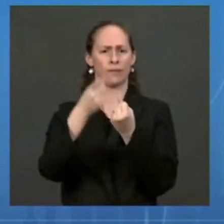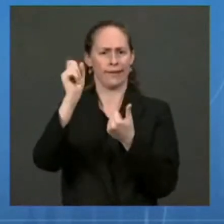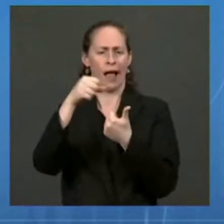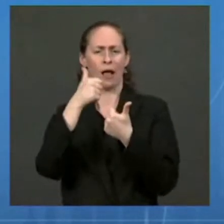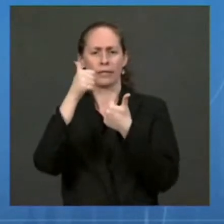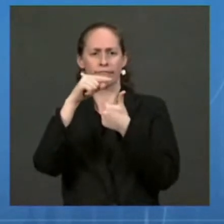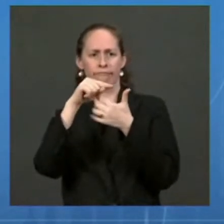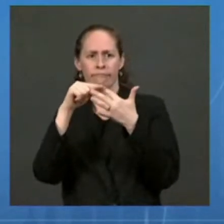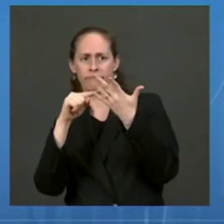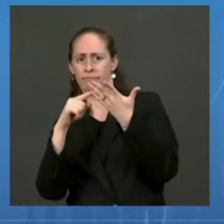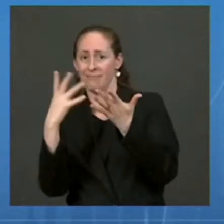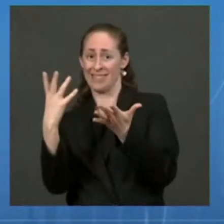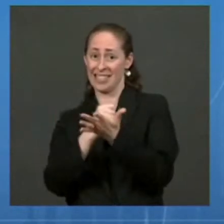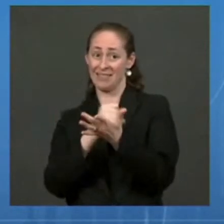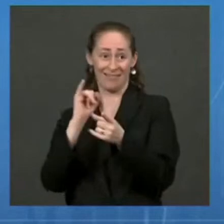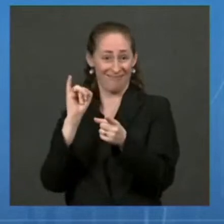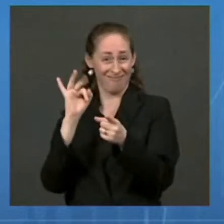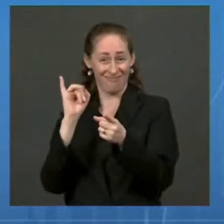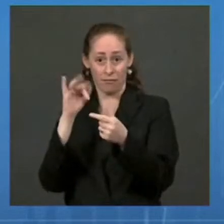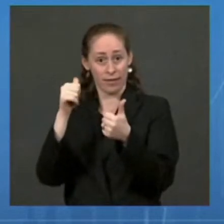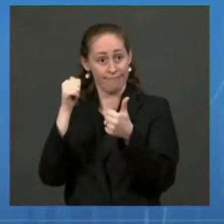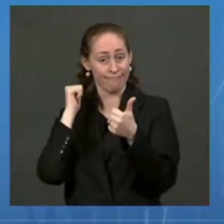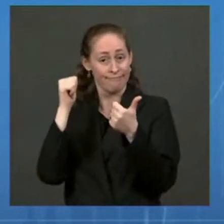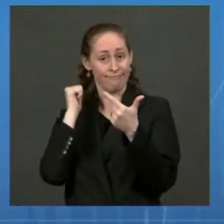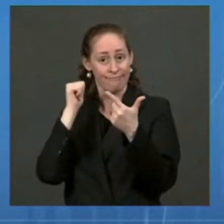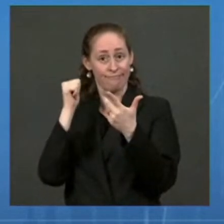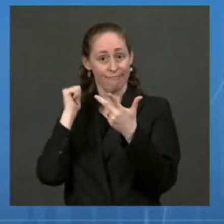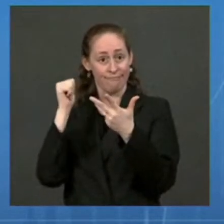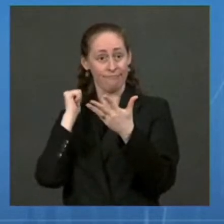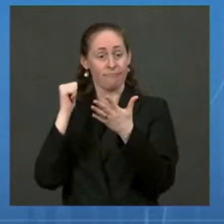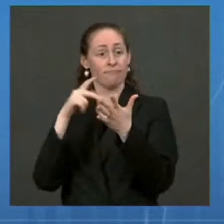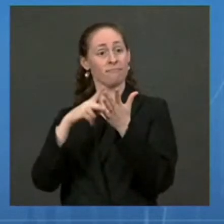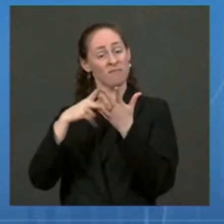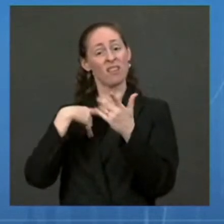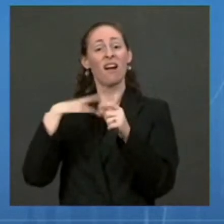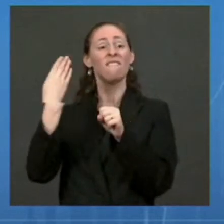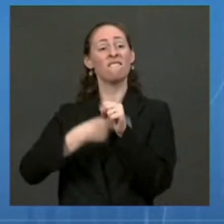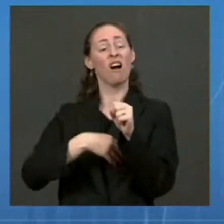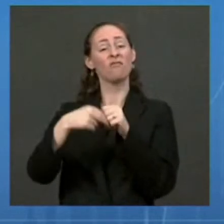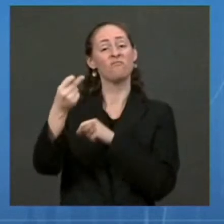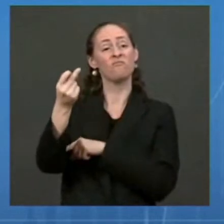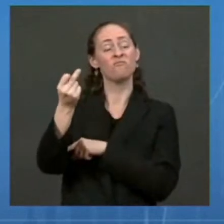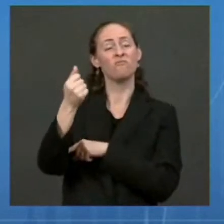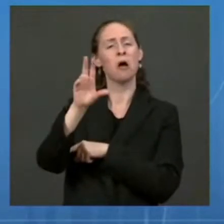SO TO BE CLEAR, WE ARE CREATING FLEXIBILITY WITHIN THIS SYSTEM AND OFFERING PEOPLE MULTIPLE OPPORTUNITIES TO GET